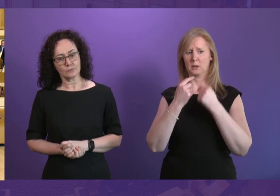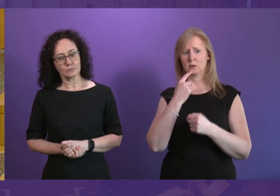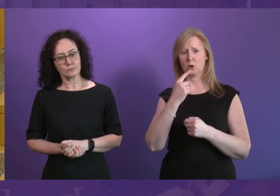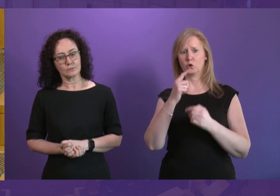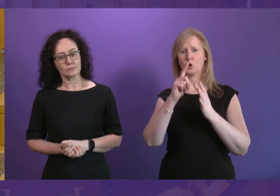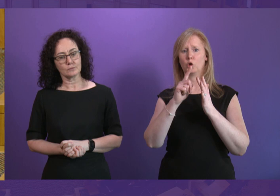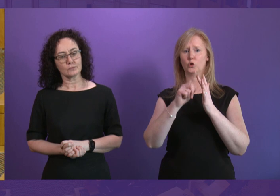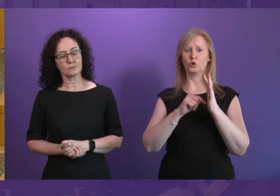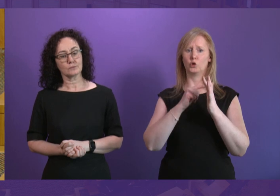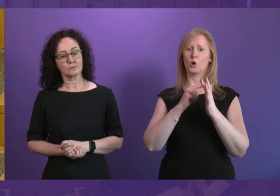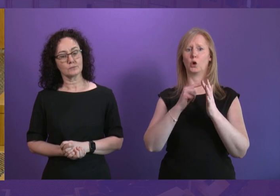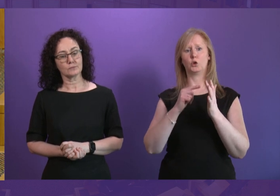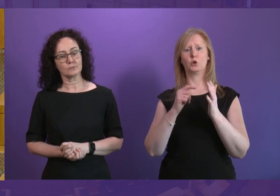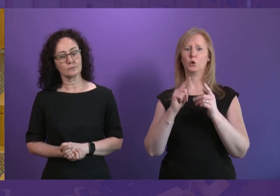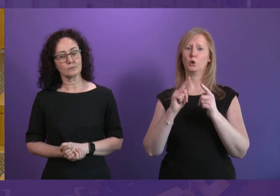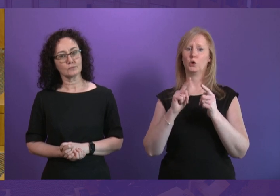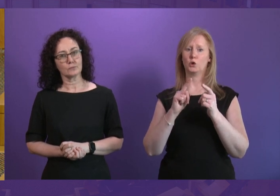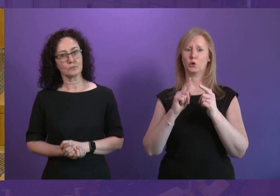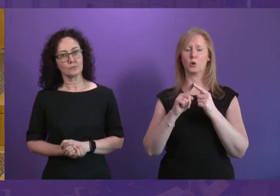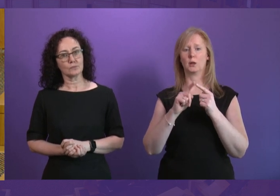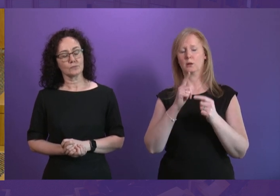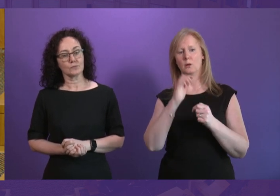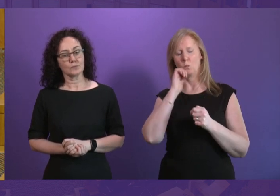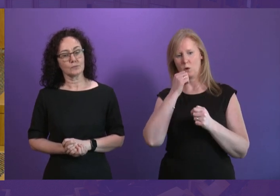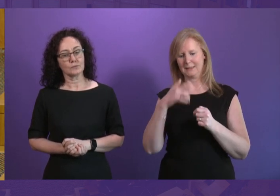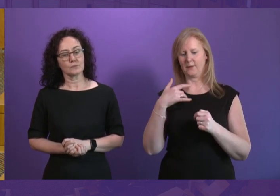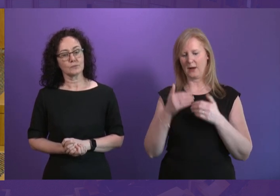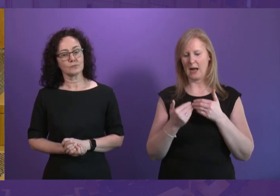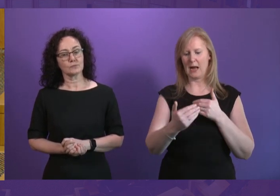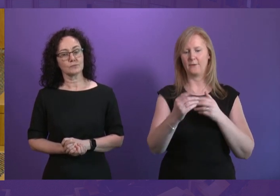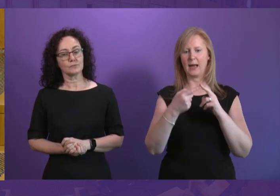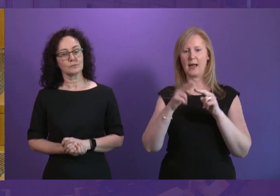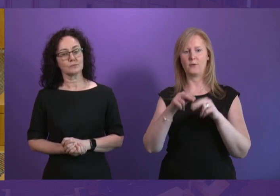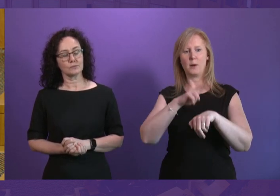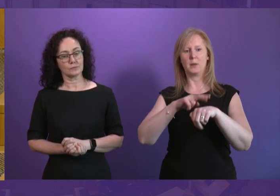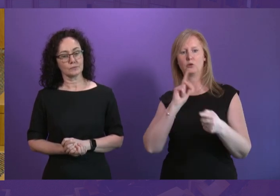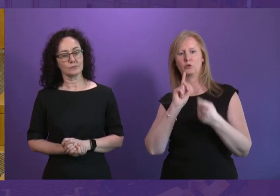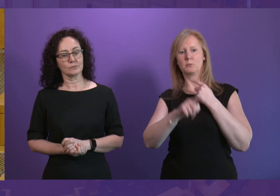have survived if the police had responded to an emergency call in time, but we know